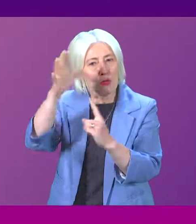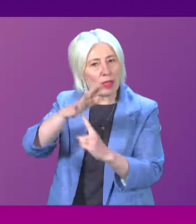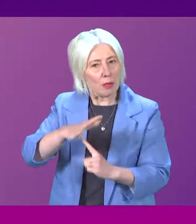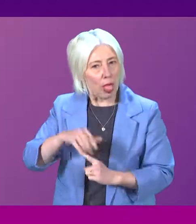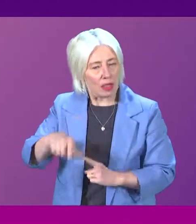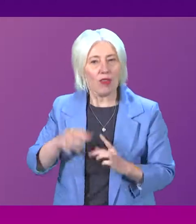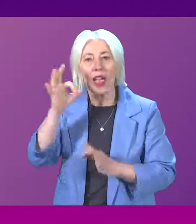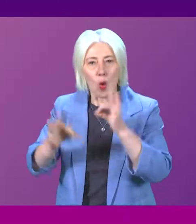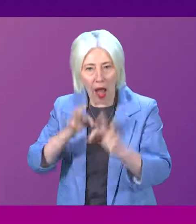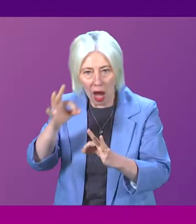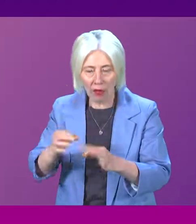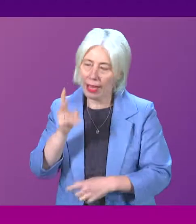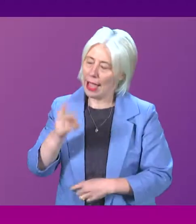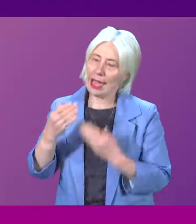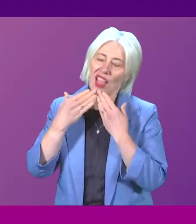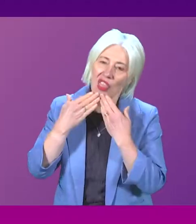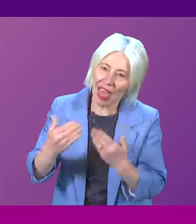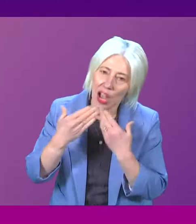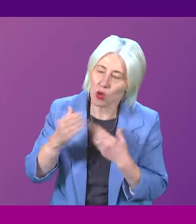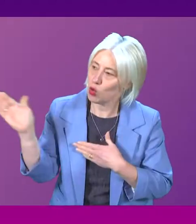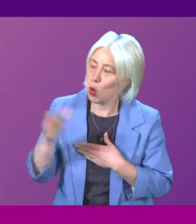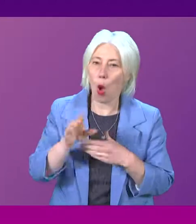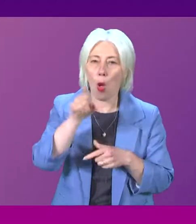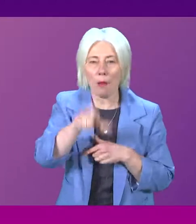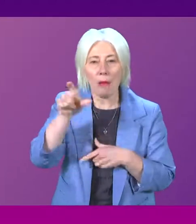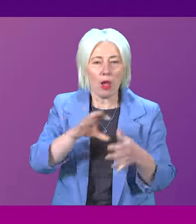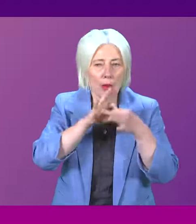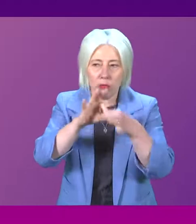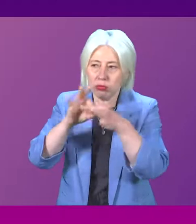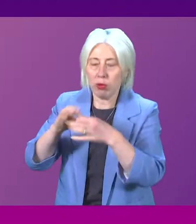I again express my thanks to everyone who engaged with me and my officials during that